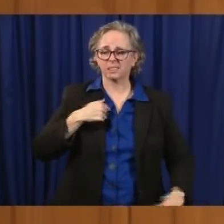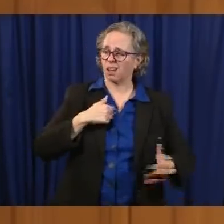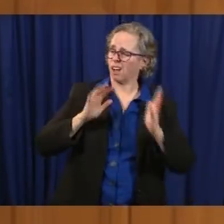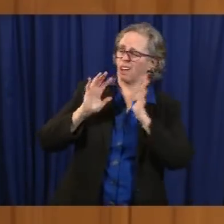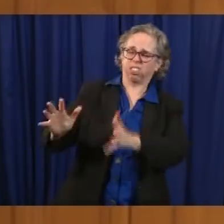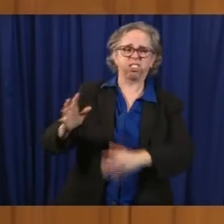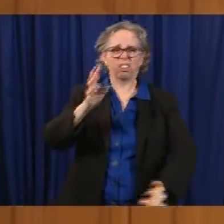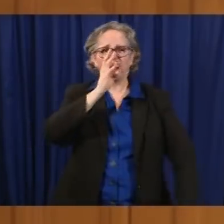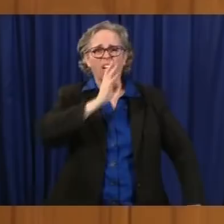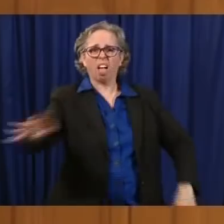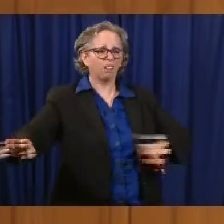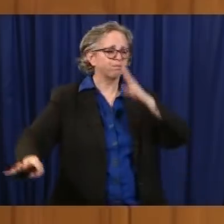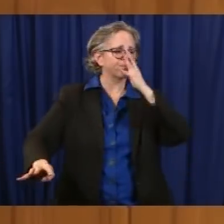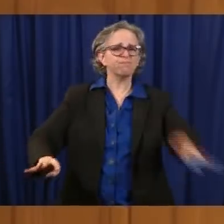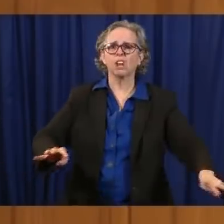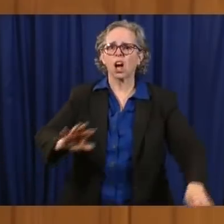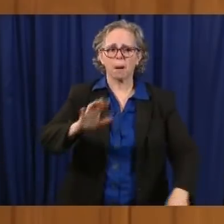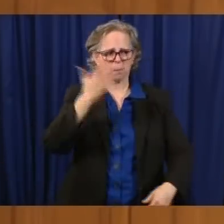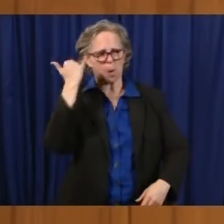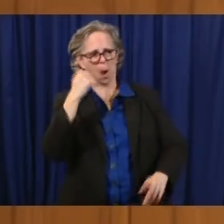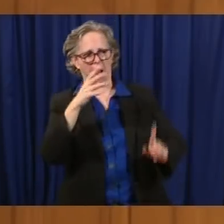GIVE THEM OUR LOVE AND SUPPORT,